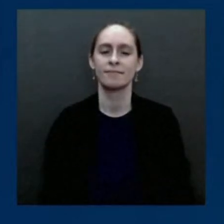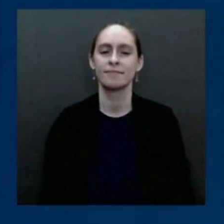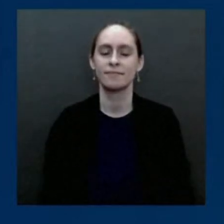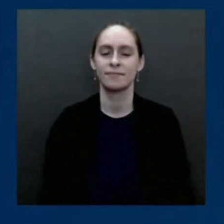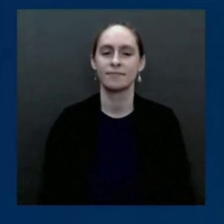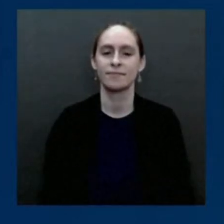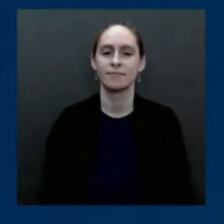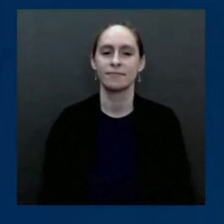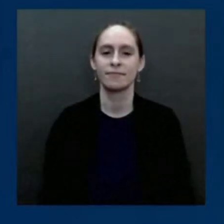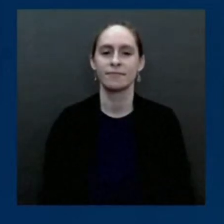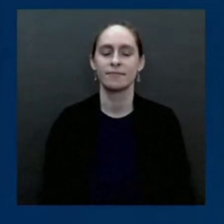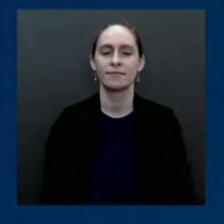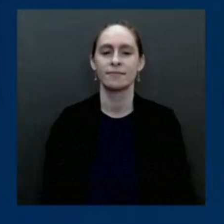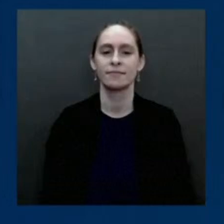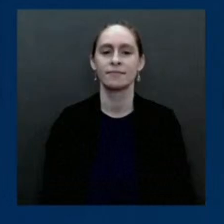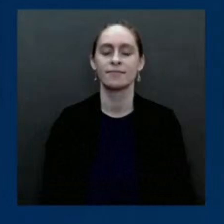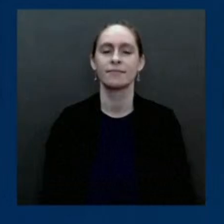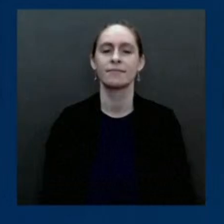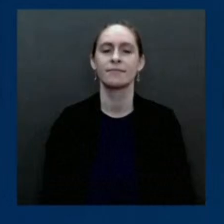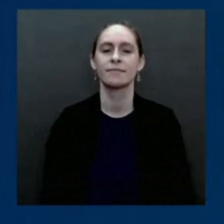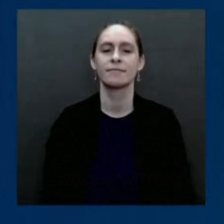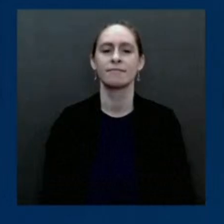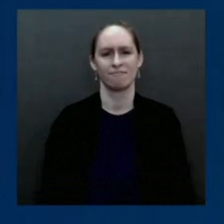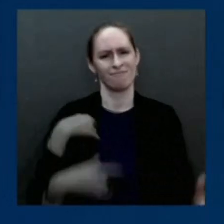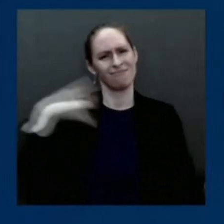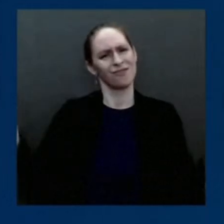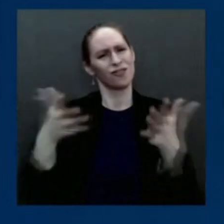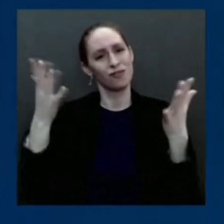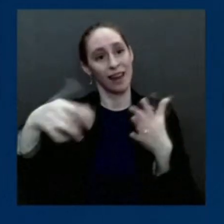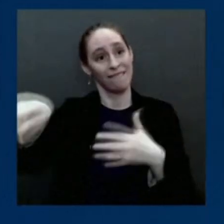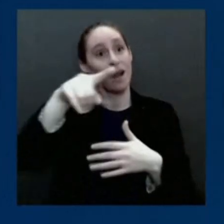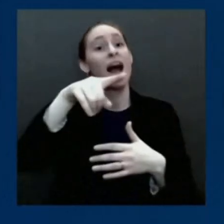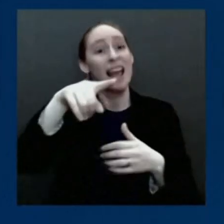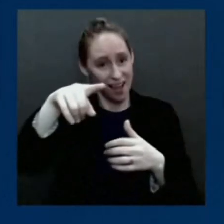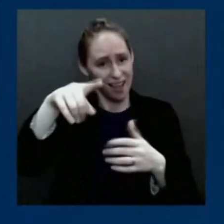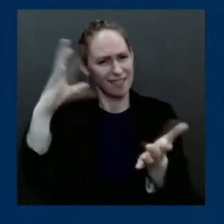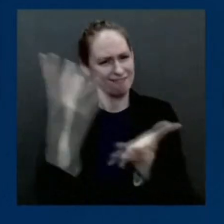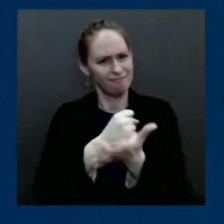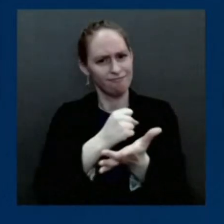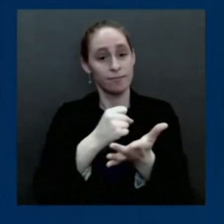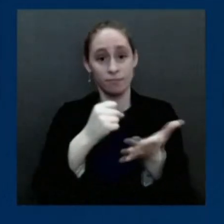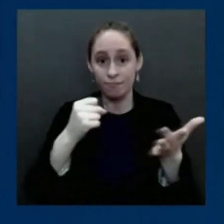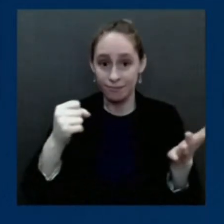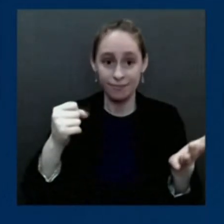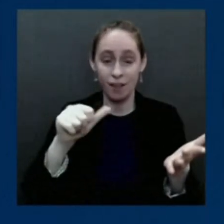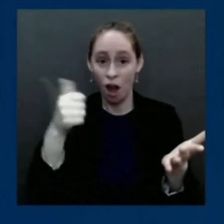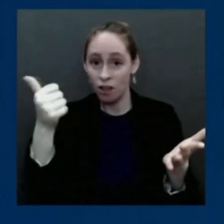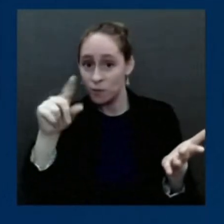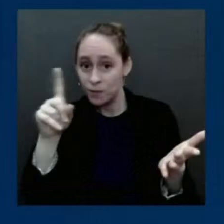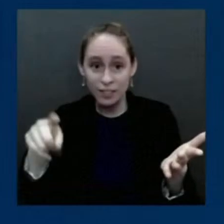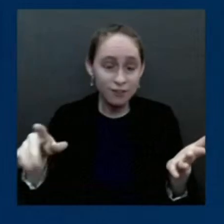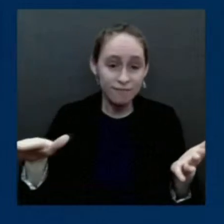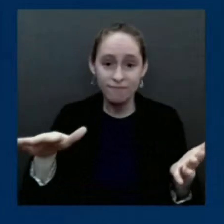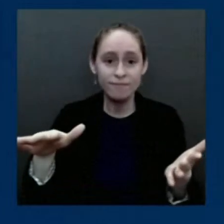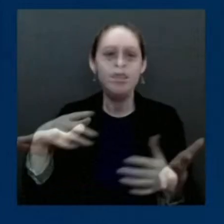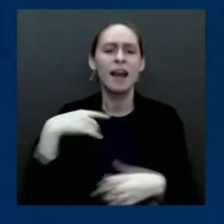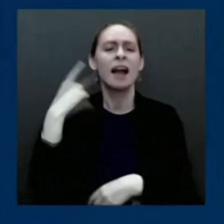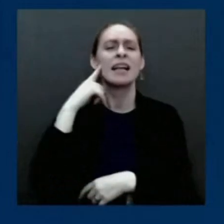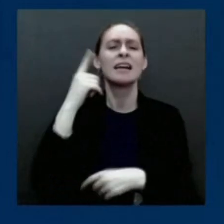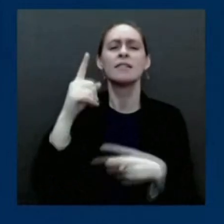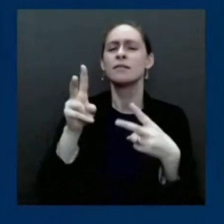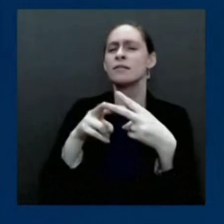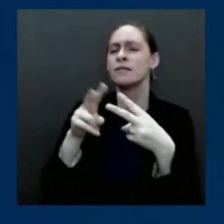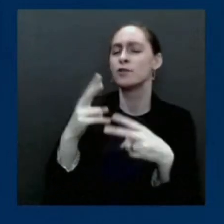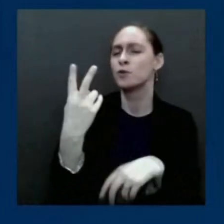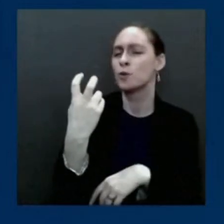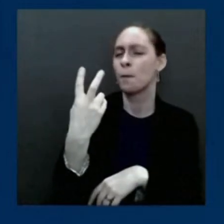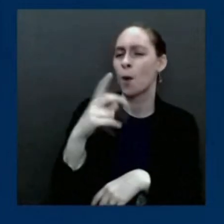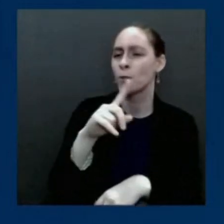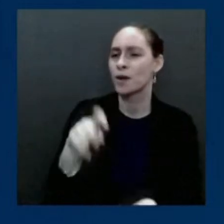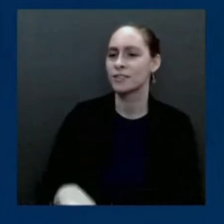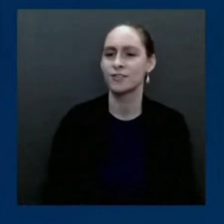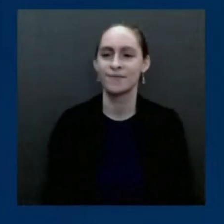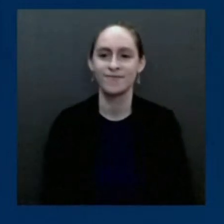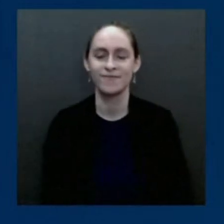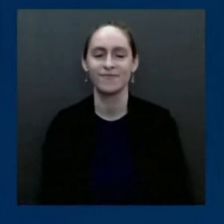EMPHASIZE EVERYBODY WHO IS